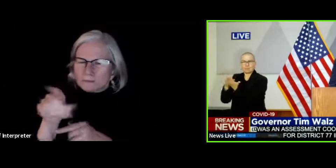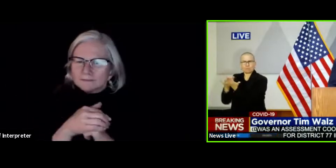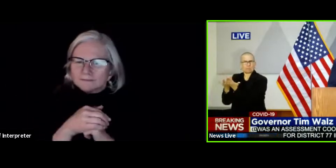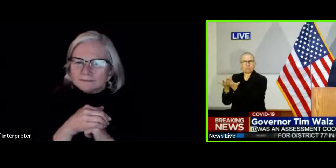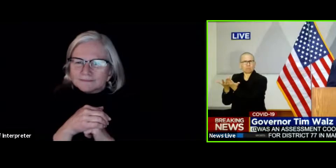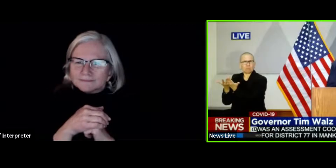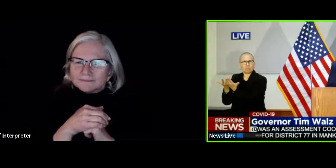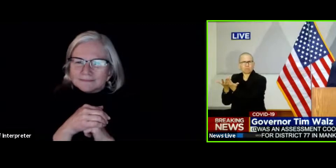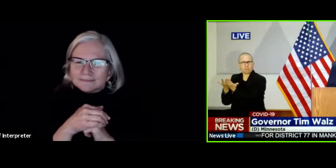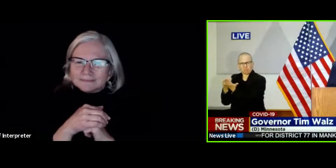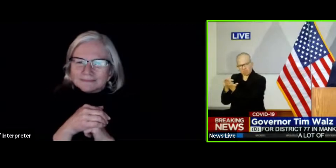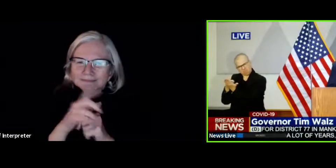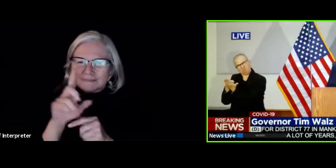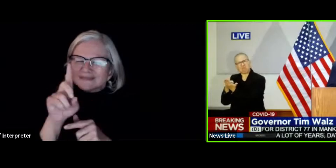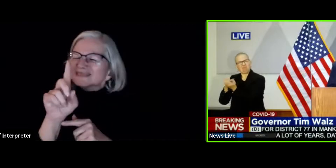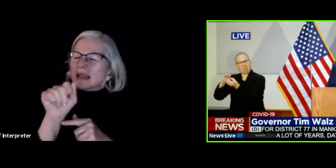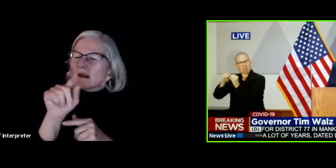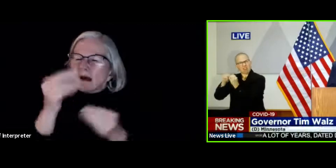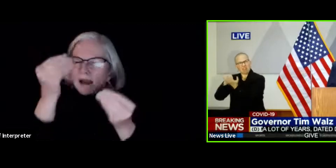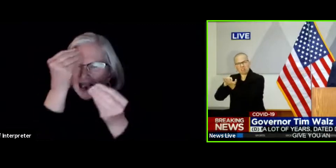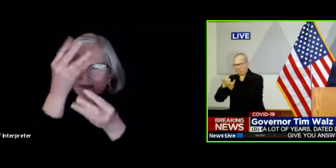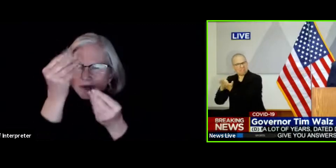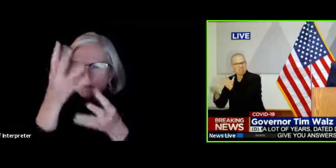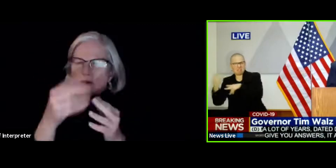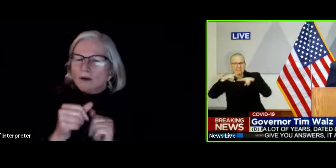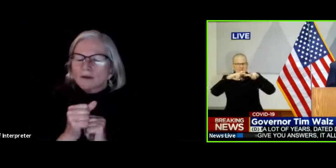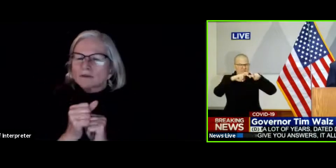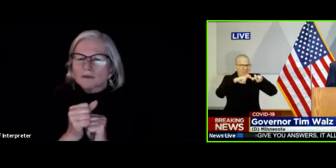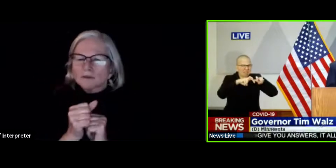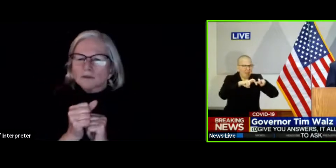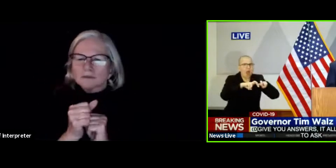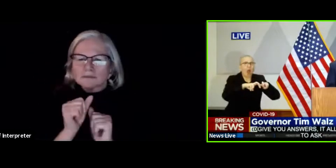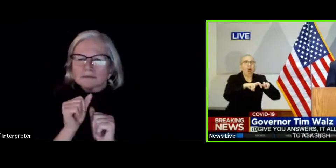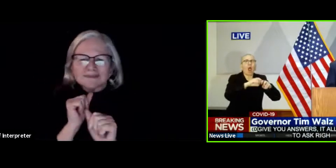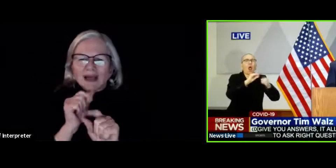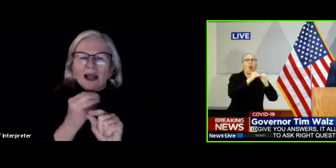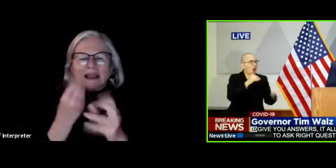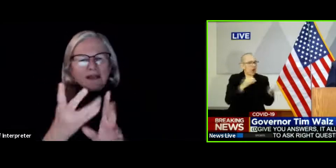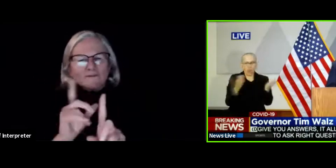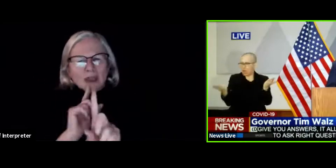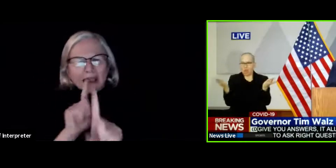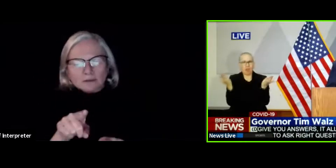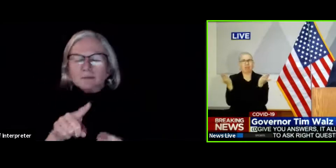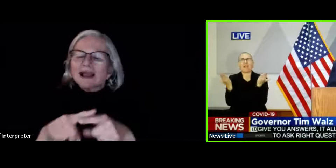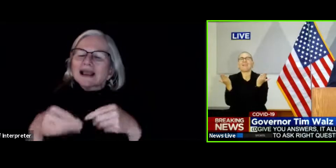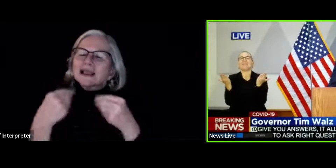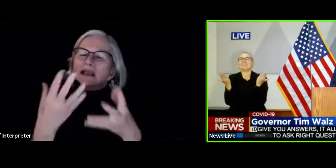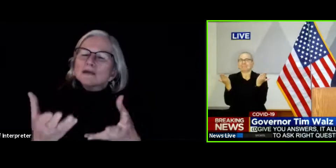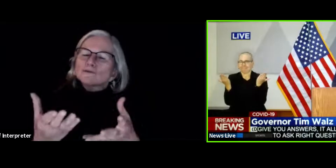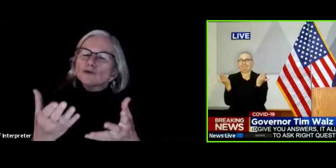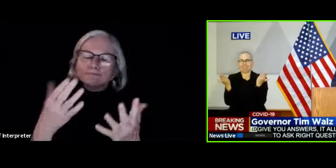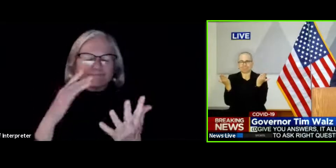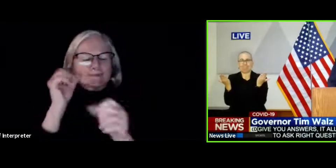THAT YOU NEEDS, THAT'S WHERE THE PROFESSIONALS COME IN. DATA CAN SHOW THE DIRECTION THAT YOU'RE GOING, DATA CAN SHOW TRENDS AMEND WHAT